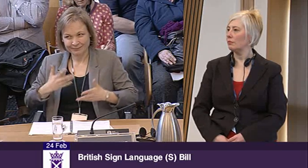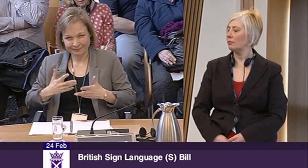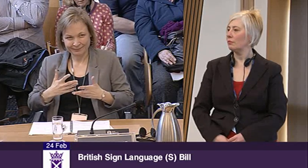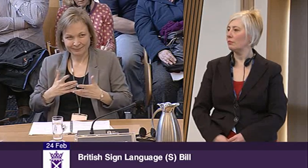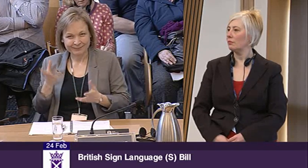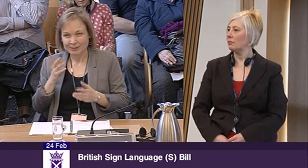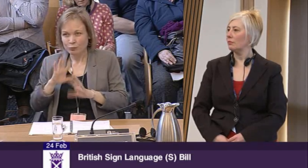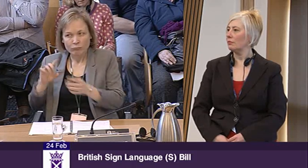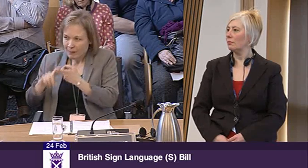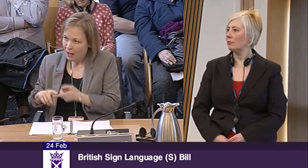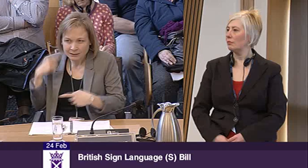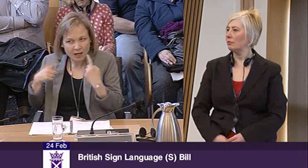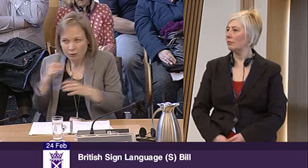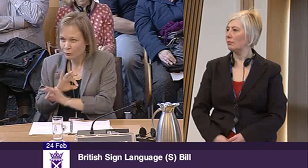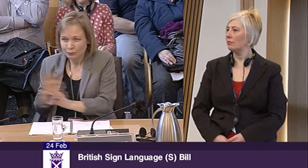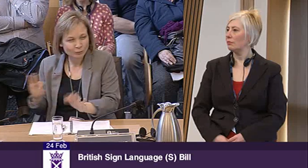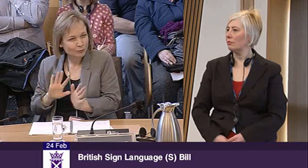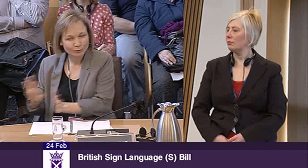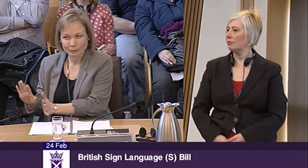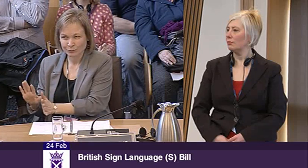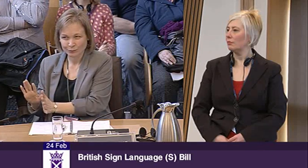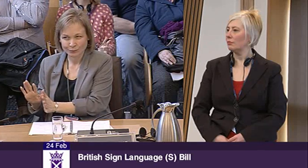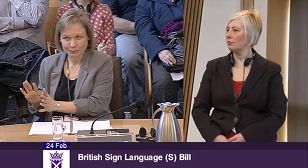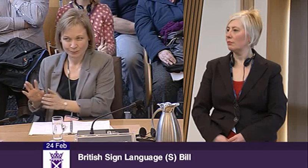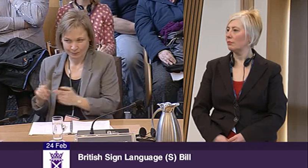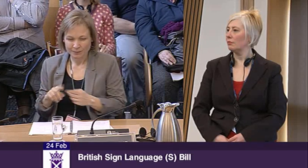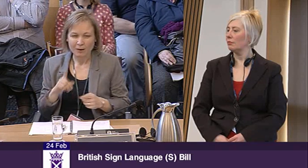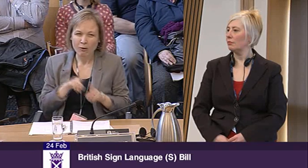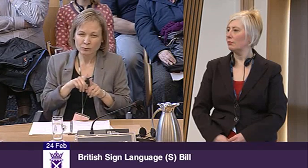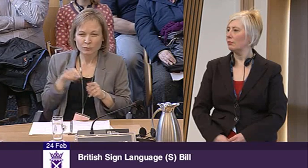information. We do not rely on sound at all; we use a visual language.